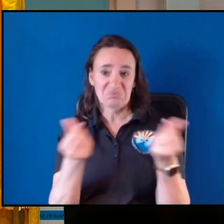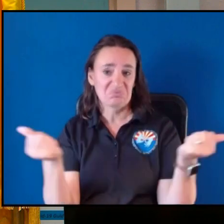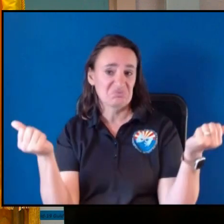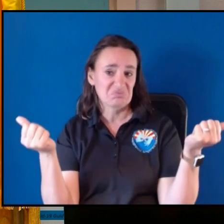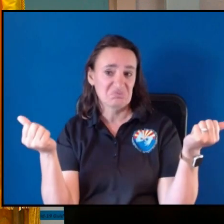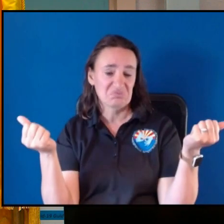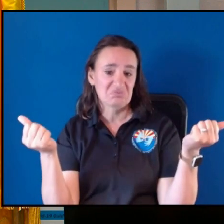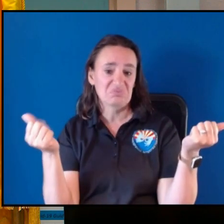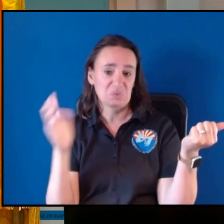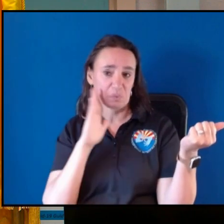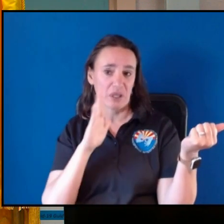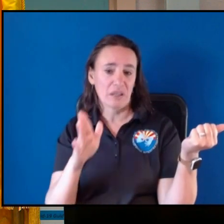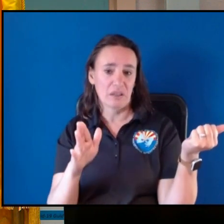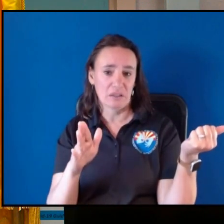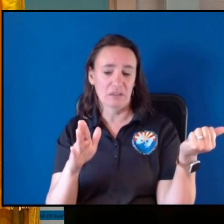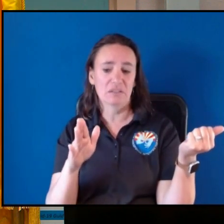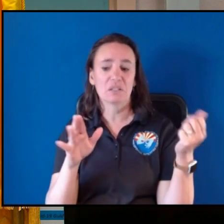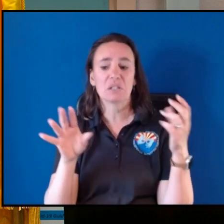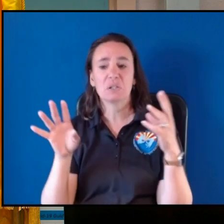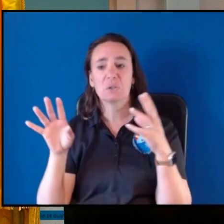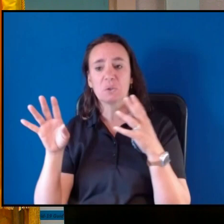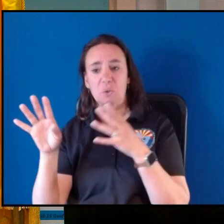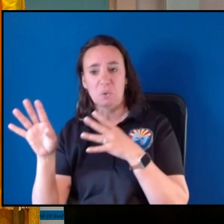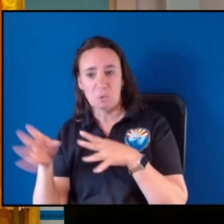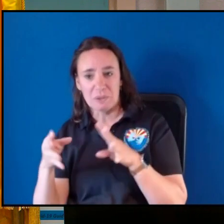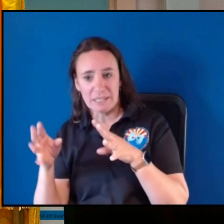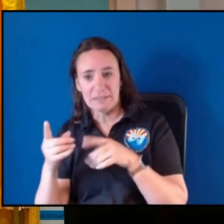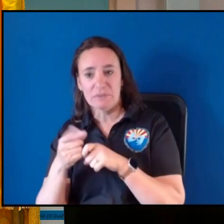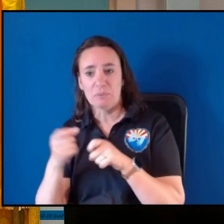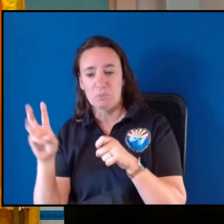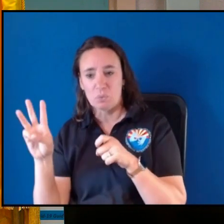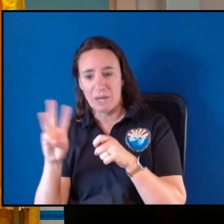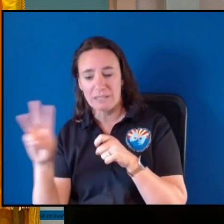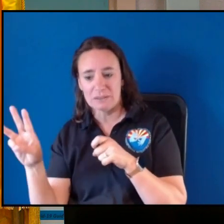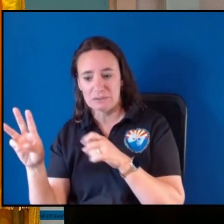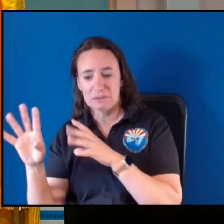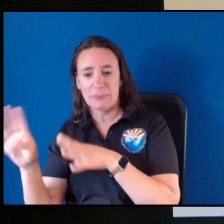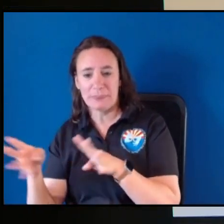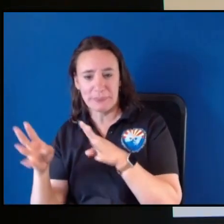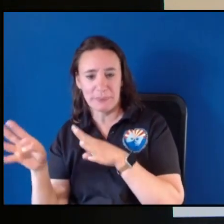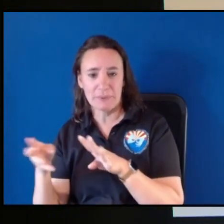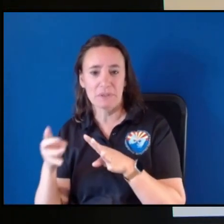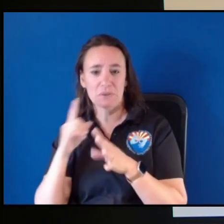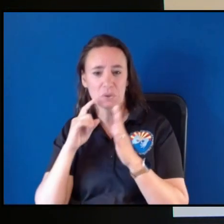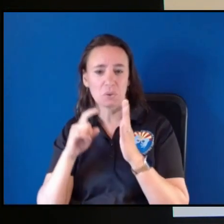in we think it's going to be Thursday night going into Friday and you see we start seeing lesser clouds as we go